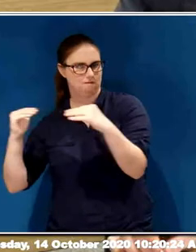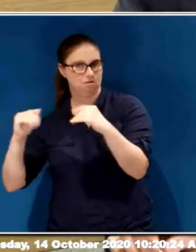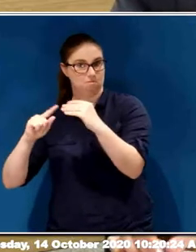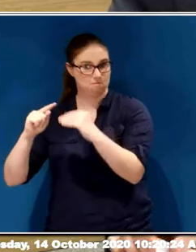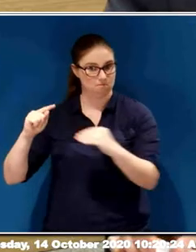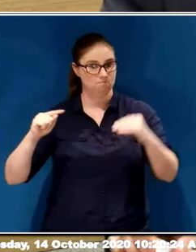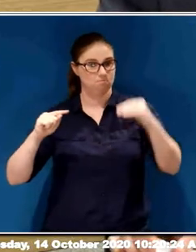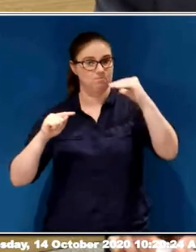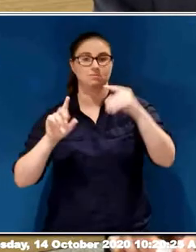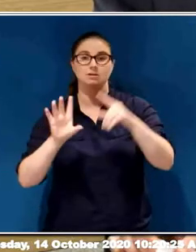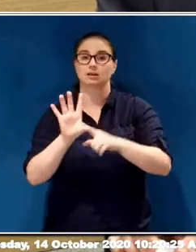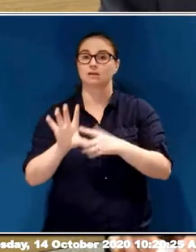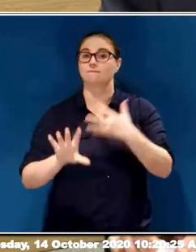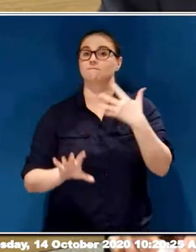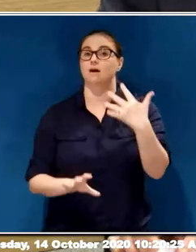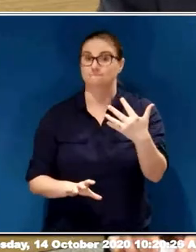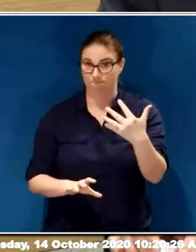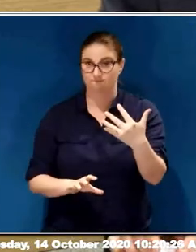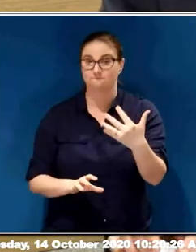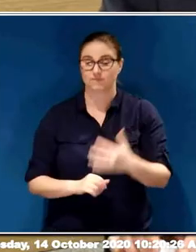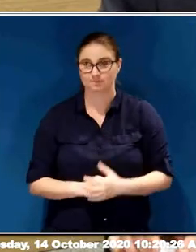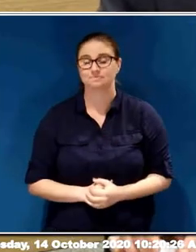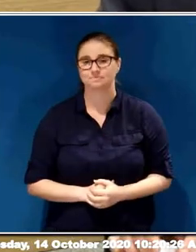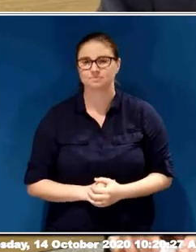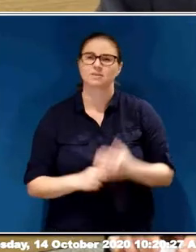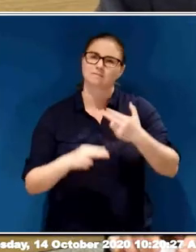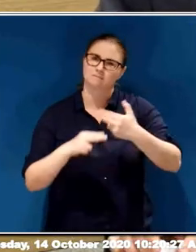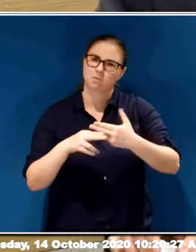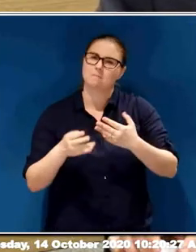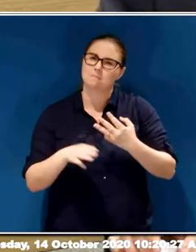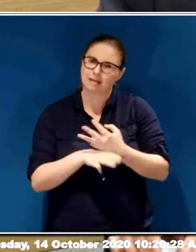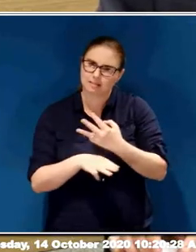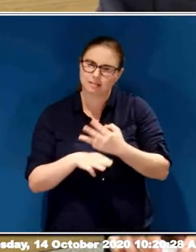In terms of the other subjects, with support he was able to attend